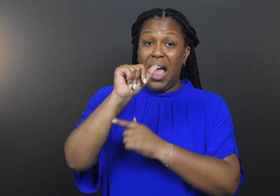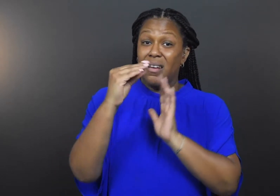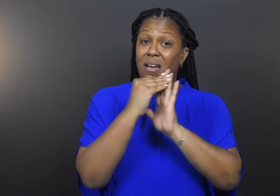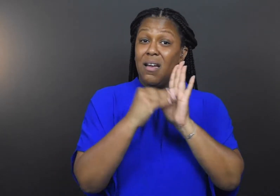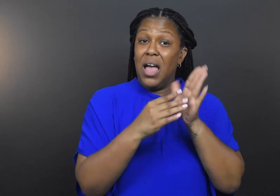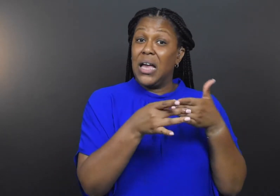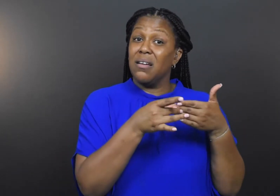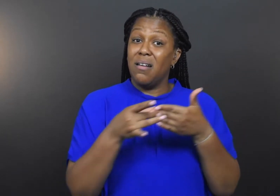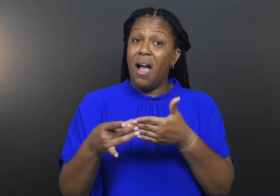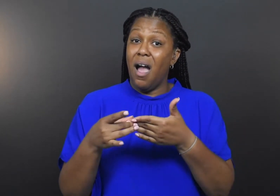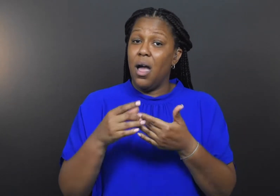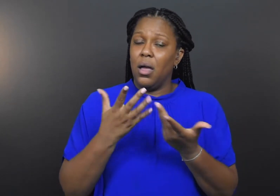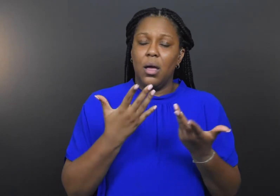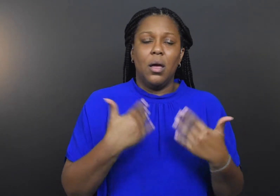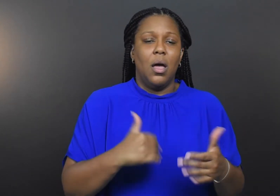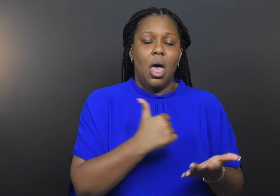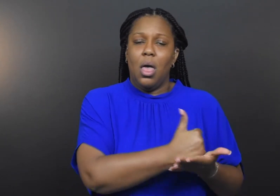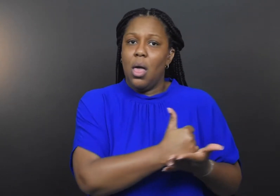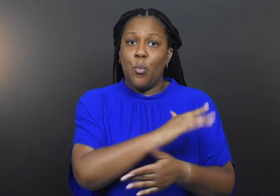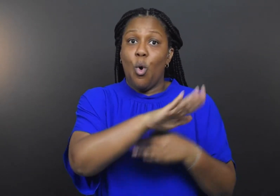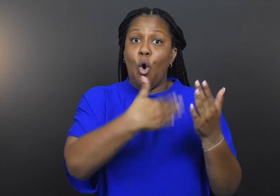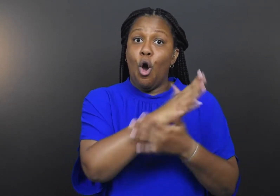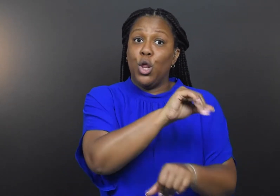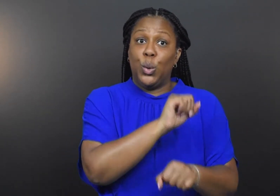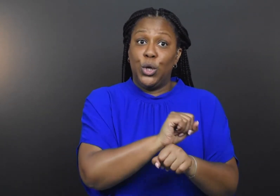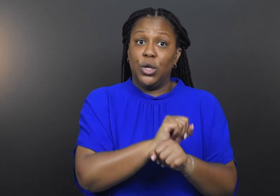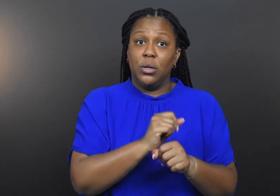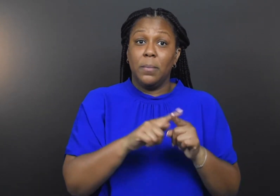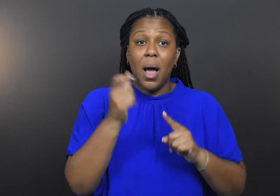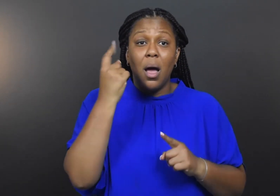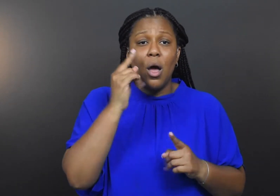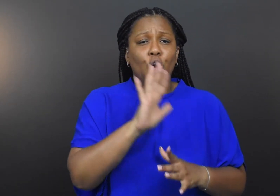Data guides all of her work, but compassion drives it,